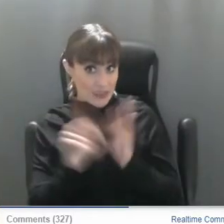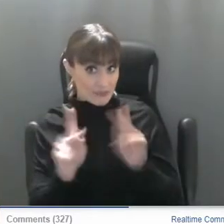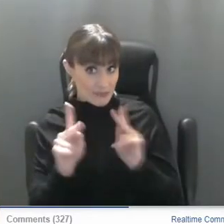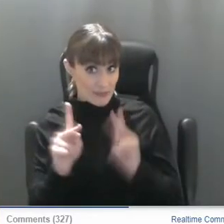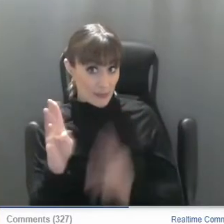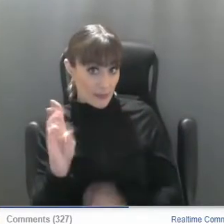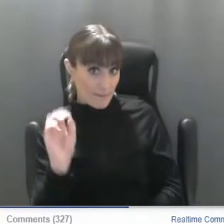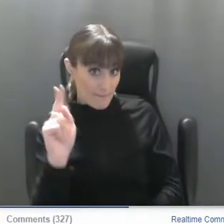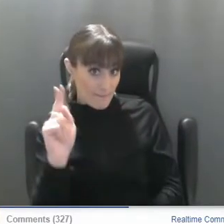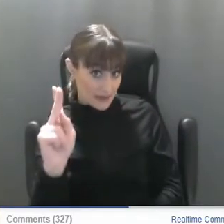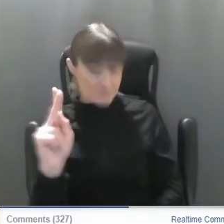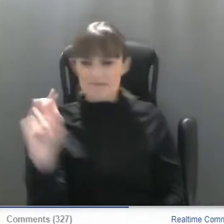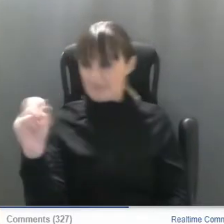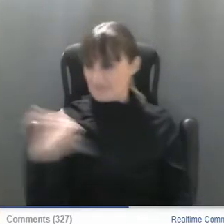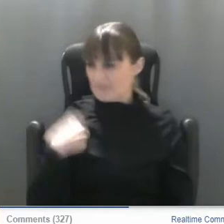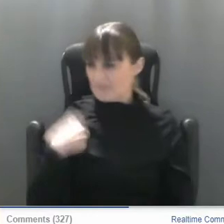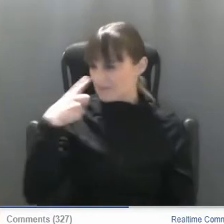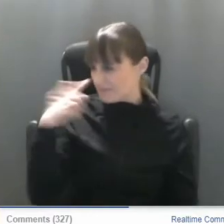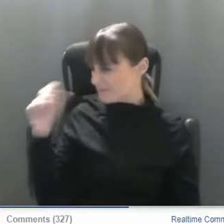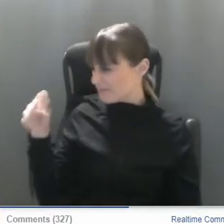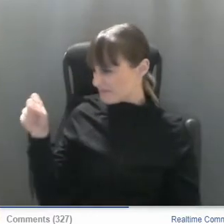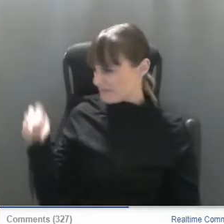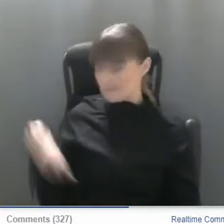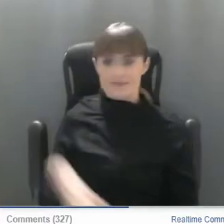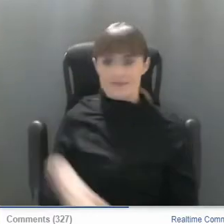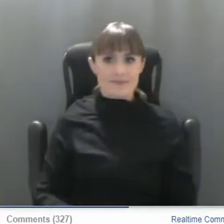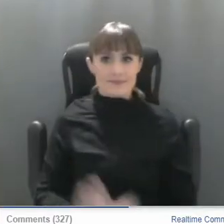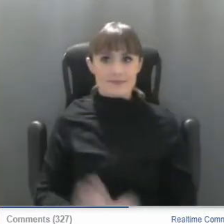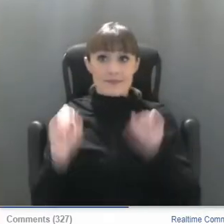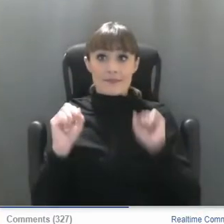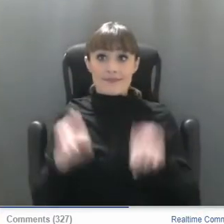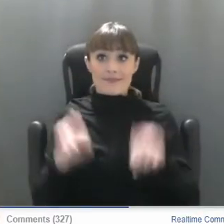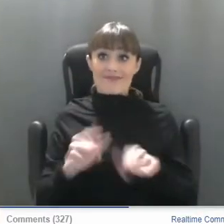still get your ice cream and your Dippin' Dots, guys. Oh Rena, thanks for doing the